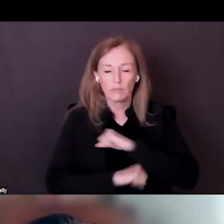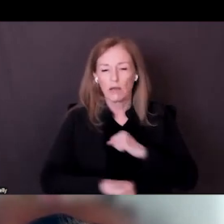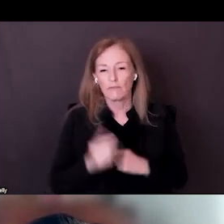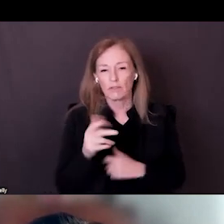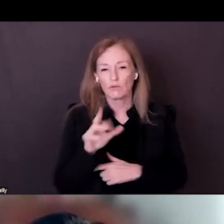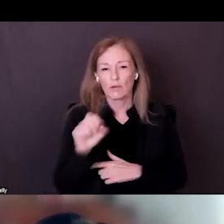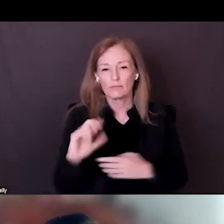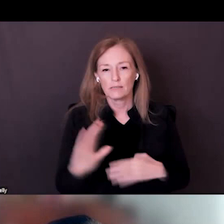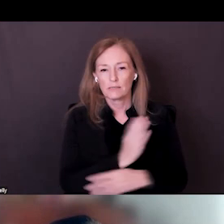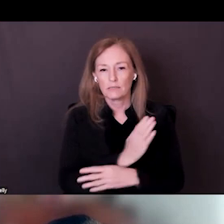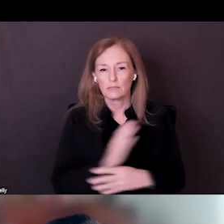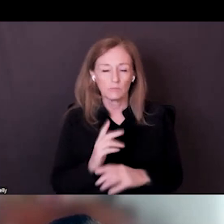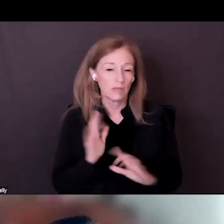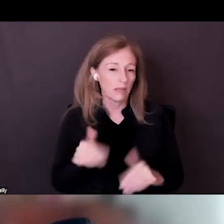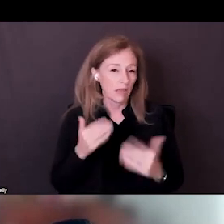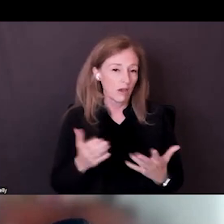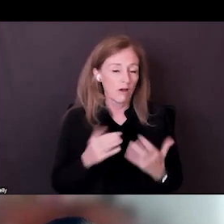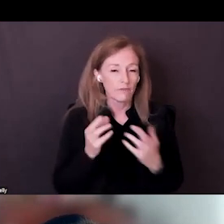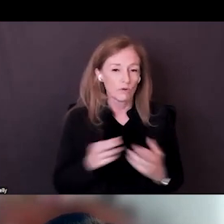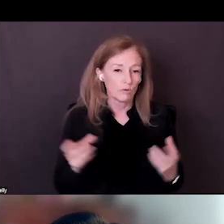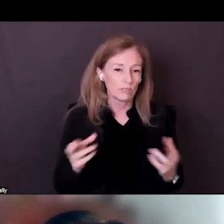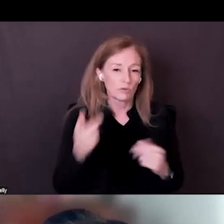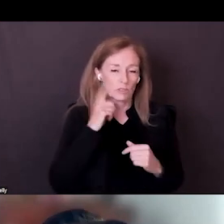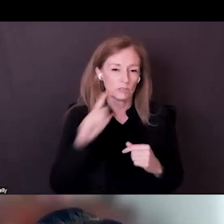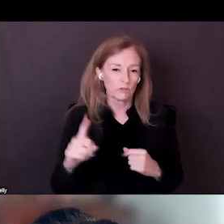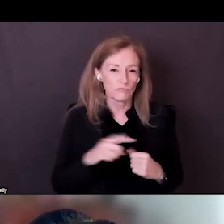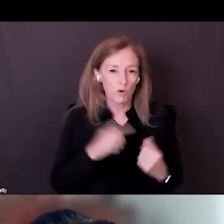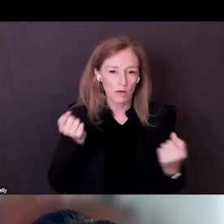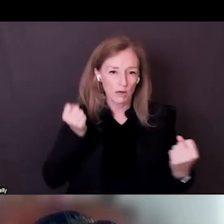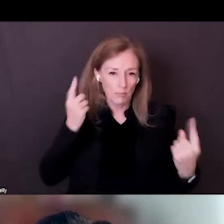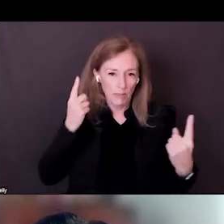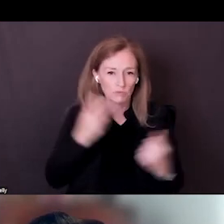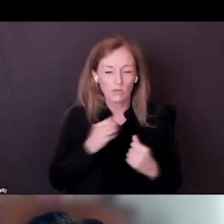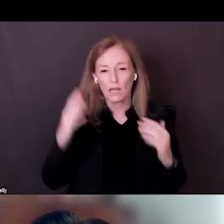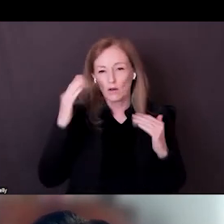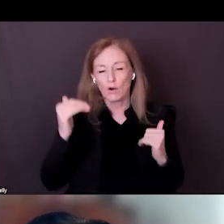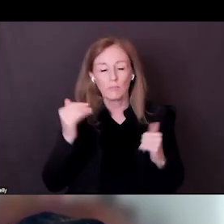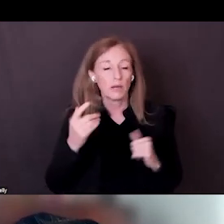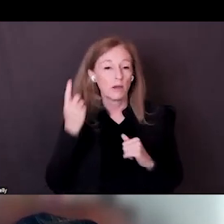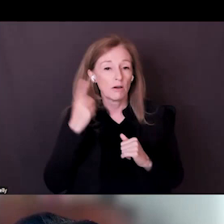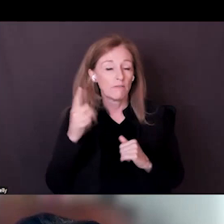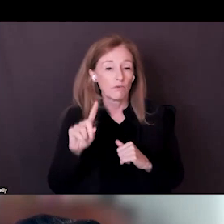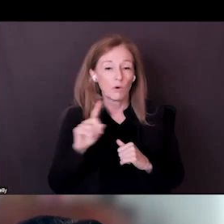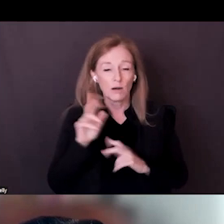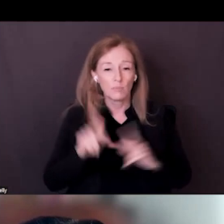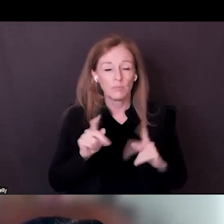SUCH A RESOURCE OF PASSION OR HOPE FROM SIMILAR BELIEFS OR BACKGROUNDS. THOSE ARE SOME OF THE THINGS THAT YOU ARE GOING TO SEE IN THE